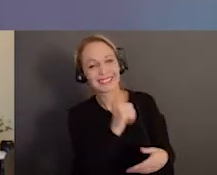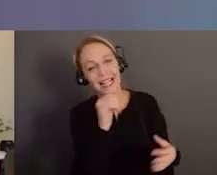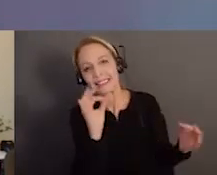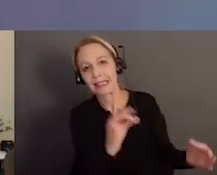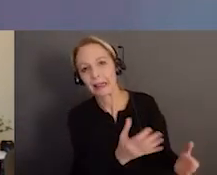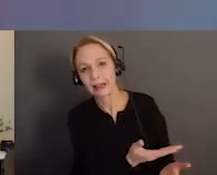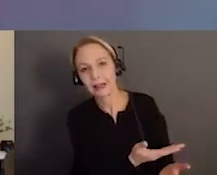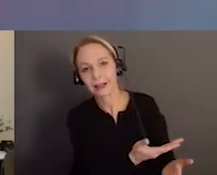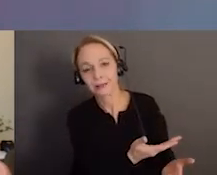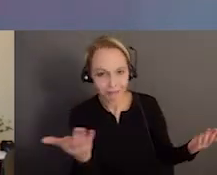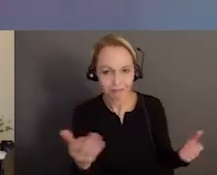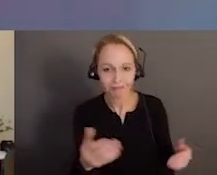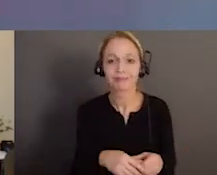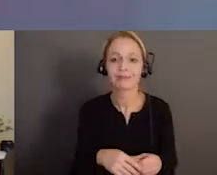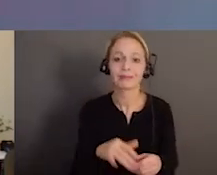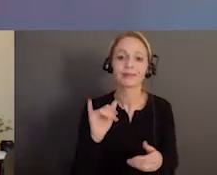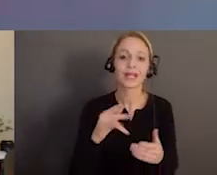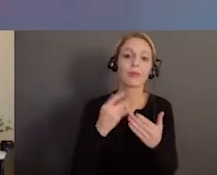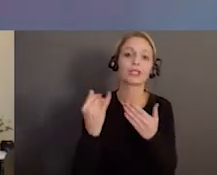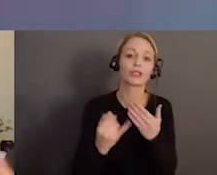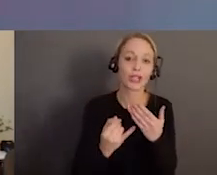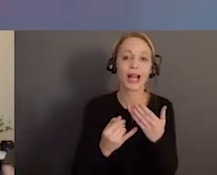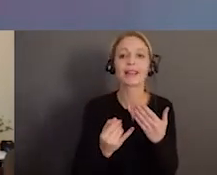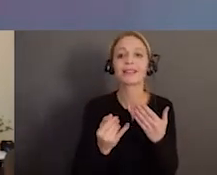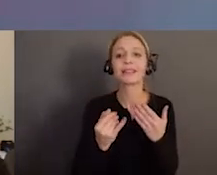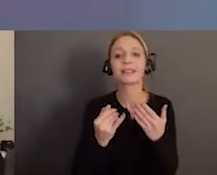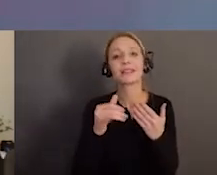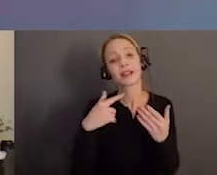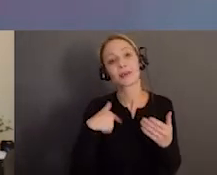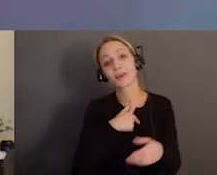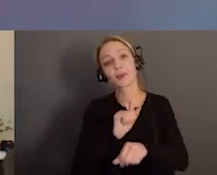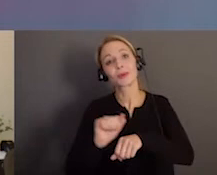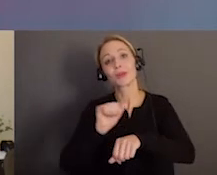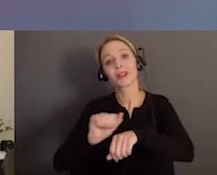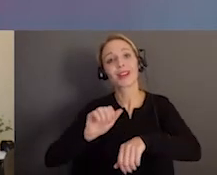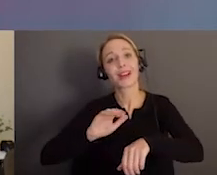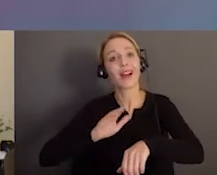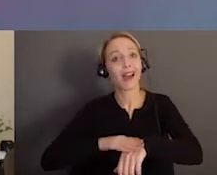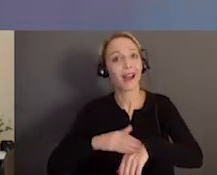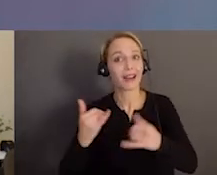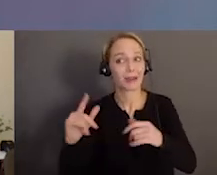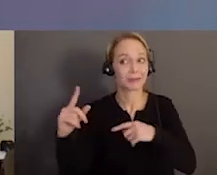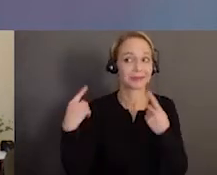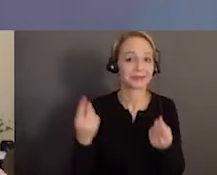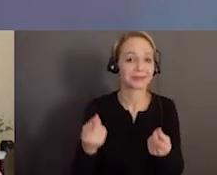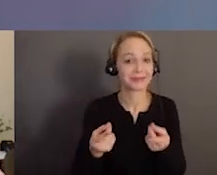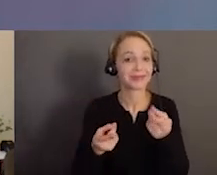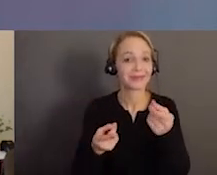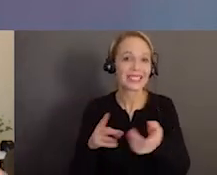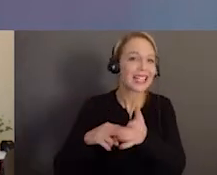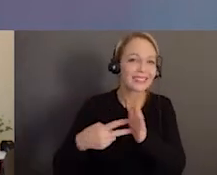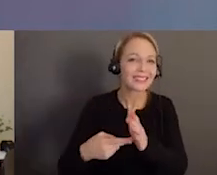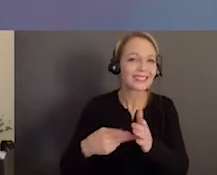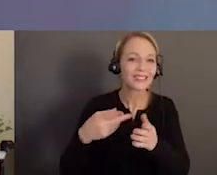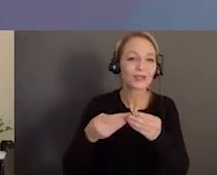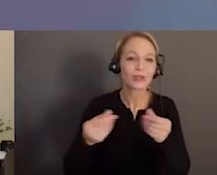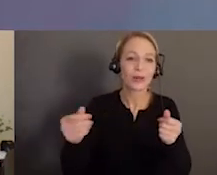NOT IDEAL. SO THIS PROJECT THAT WE'VE BEEN WORKING ON IS INTENDED